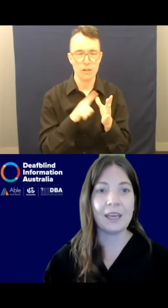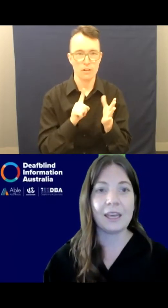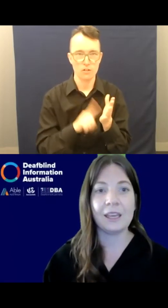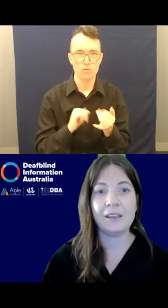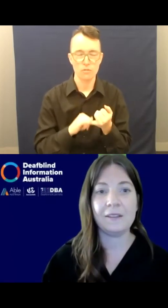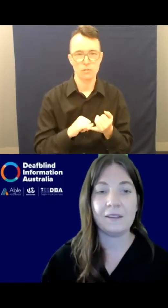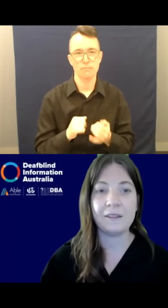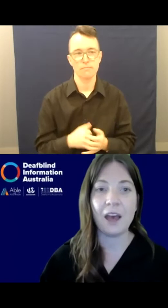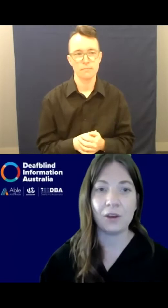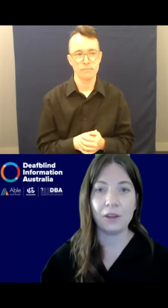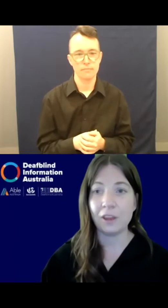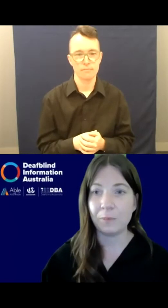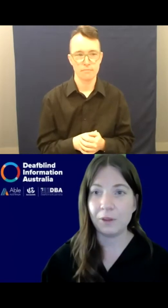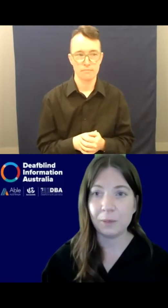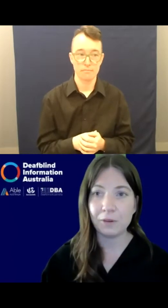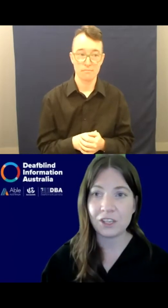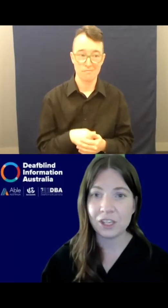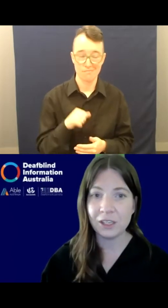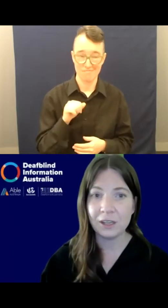It is a psychotherapeutic profession